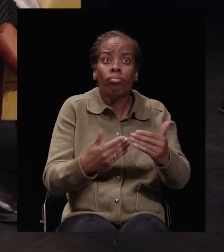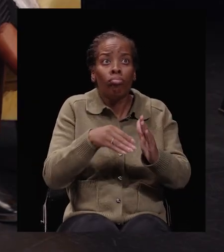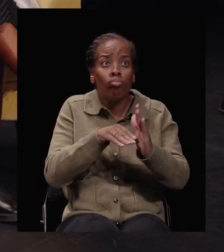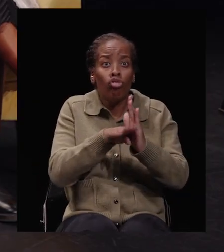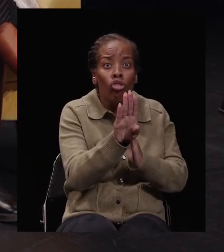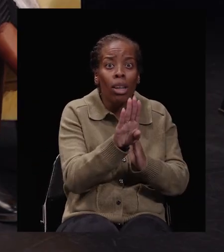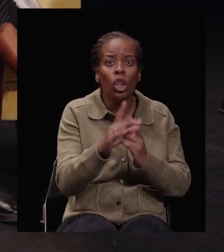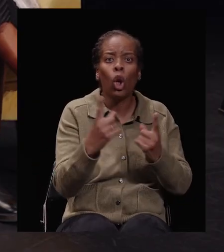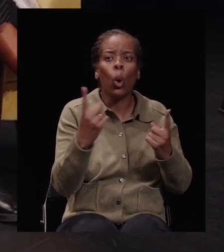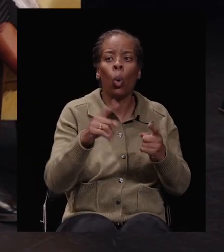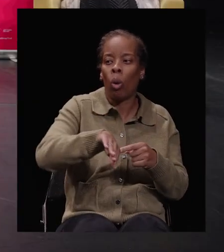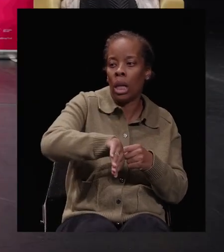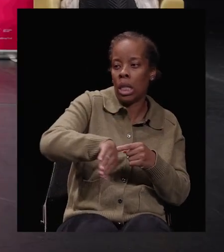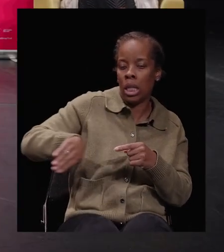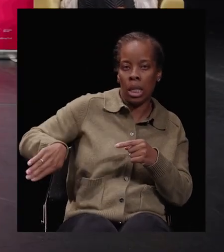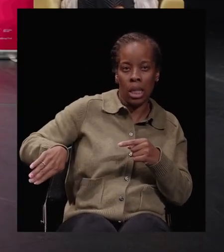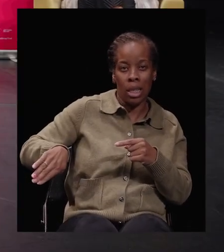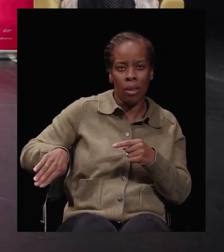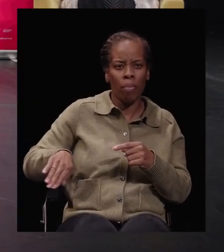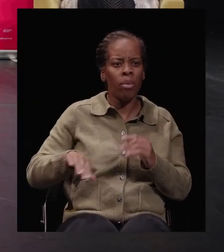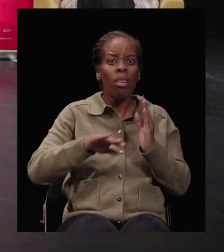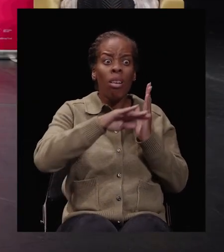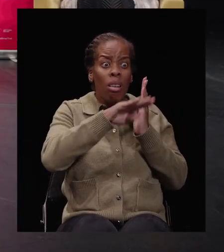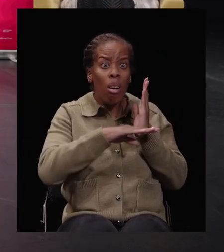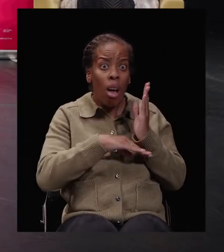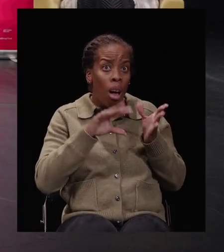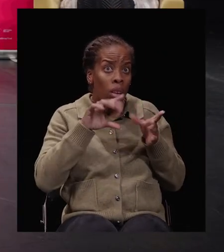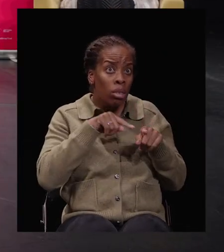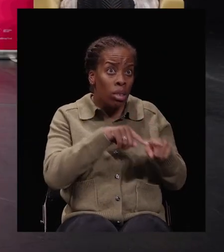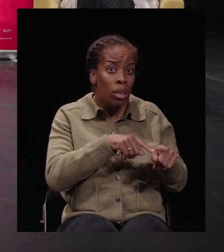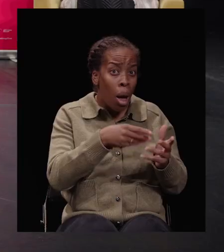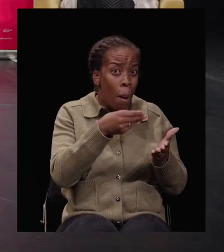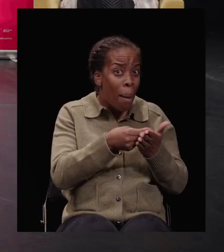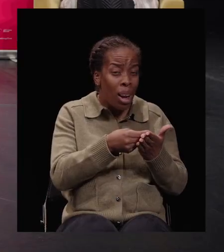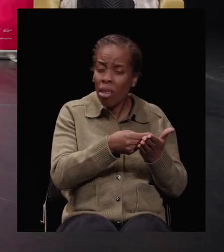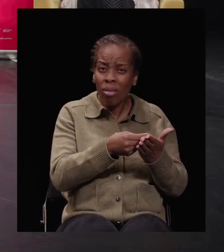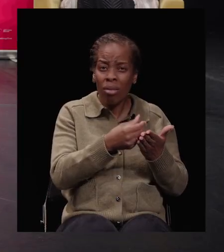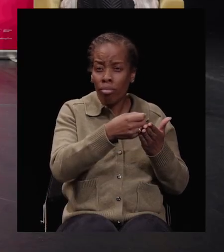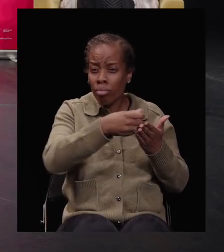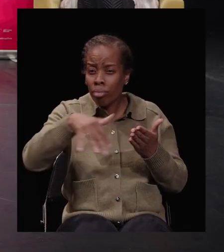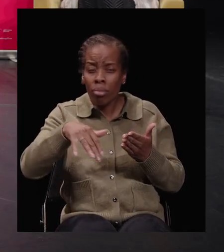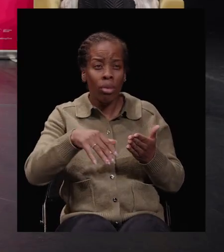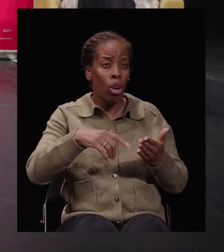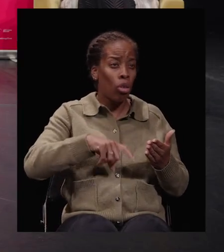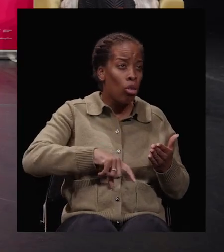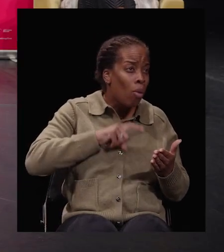and who gets left in the wings. Class isn't just about money though. It's about confidence and networks and expectation.